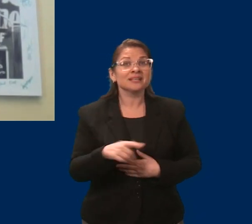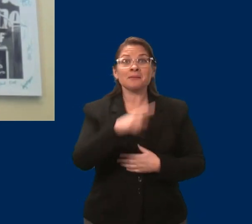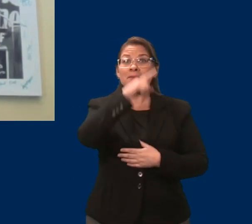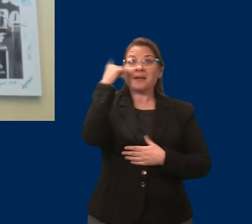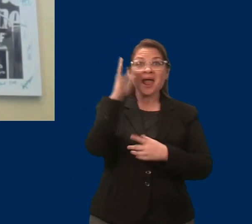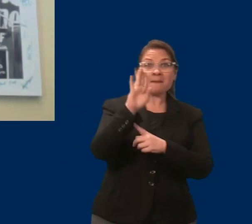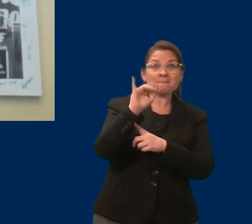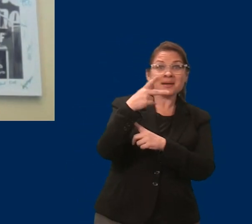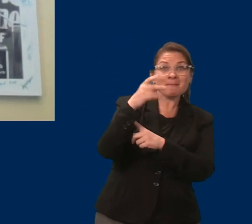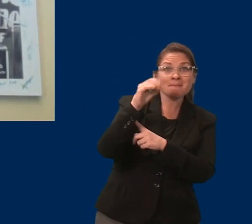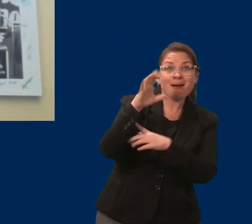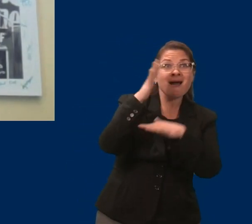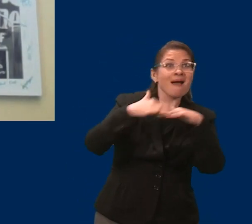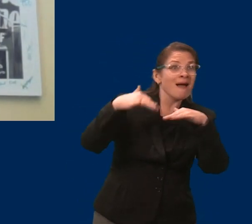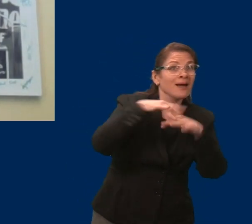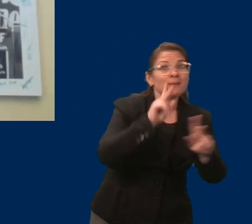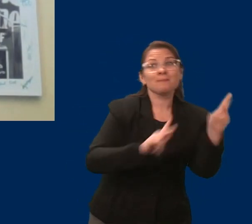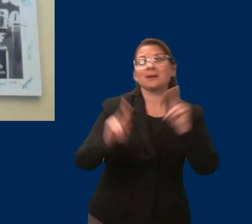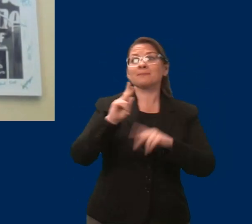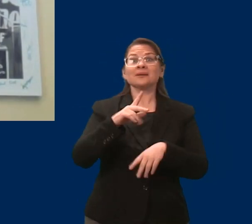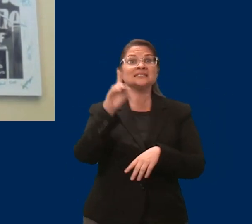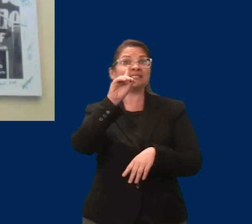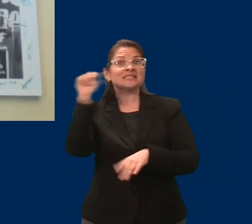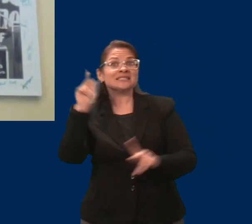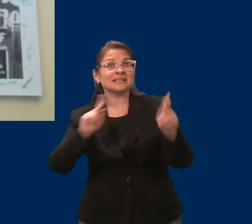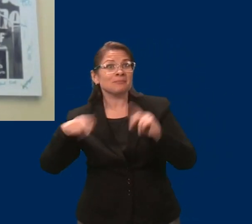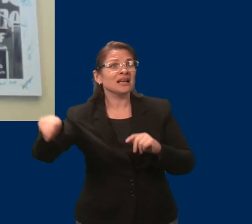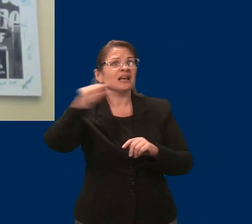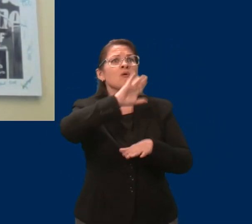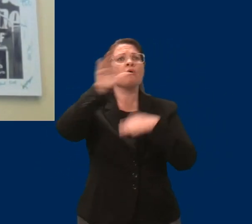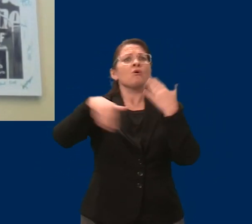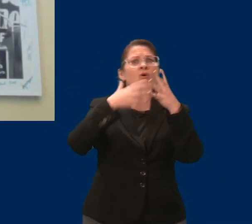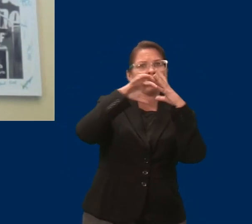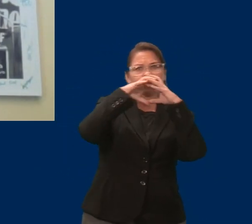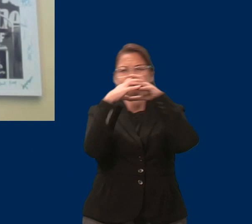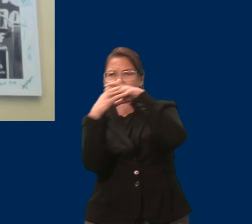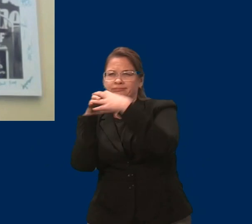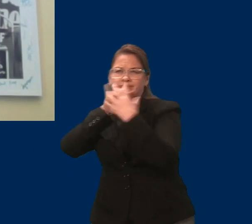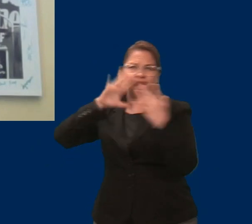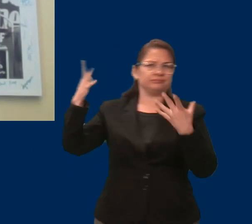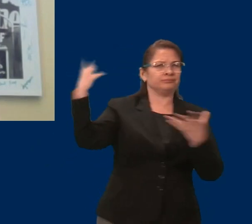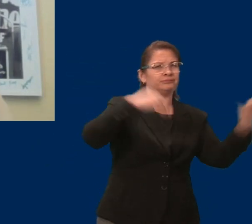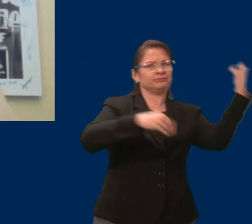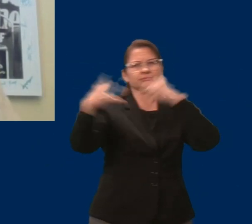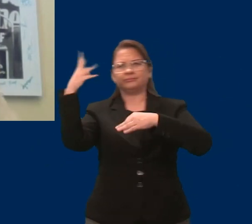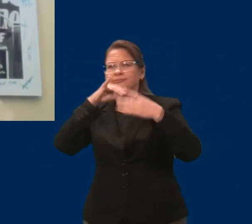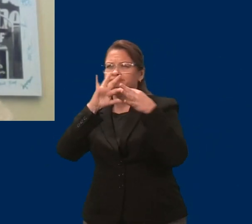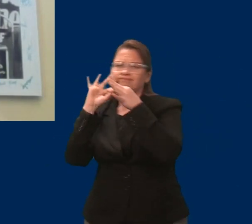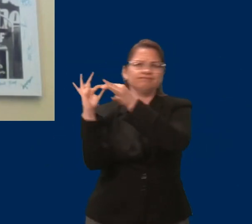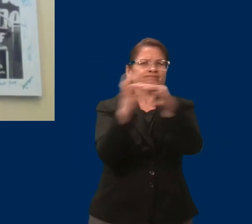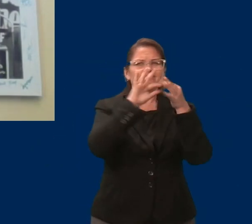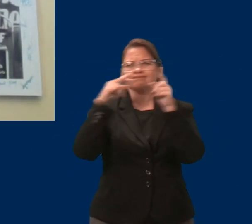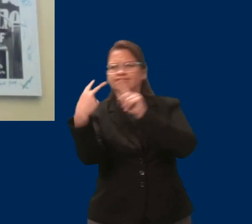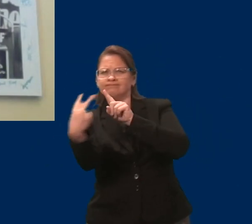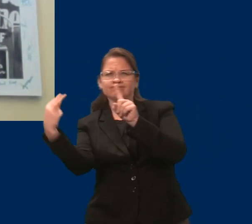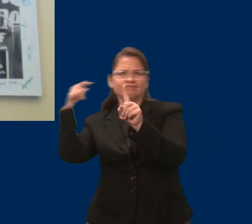This is an intersectional lens, and too often we fail to acknowledge that,